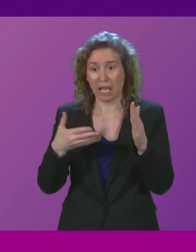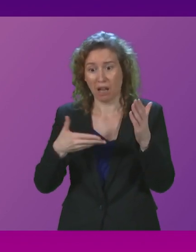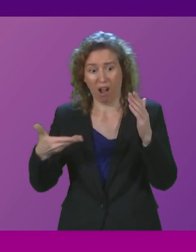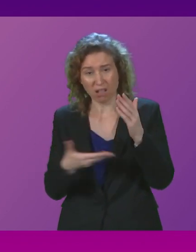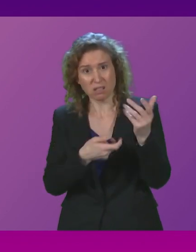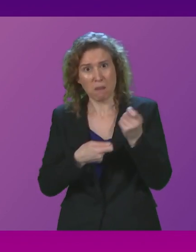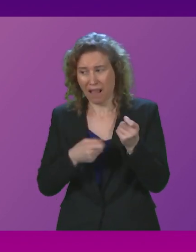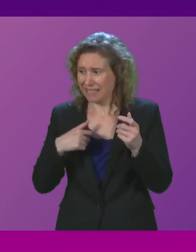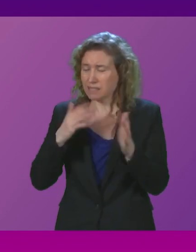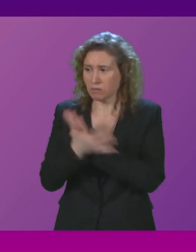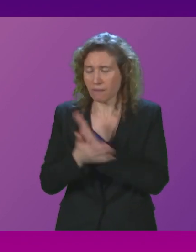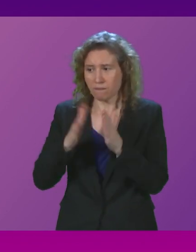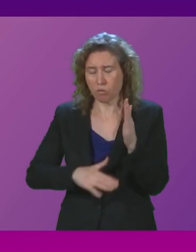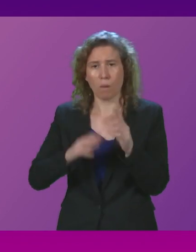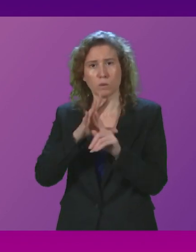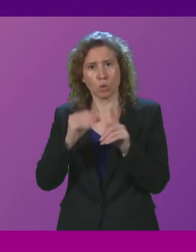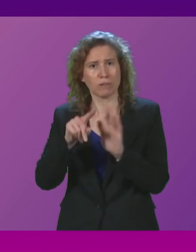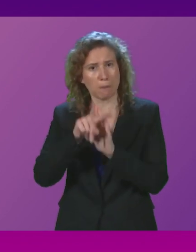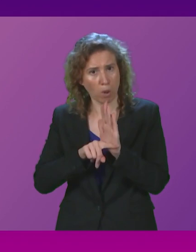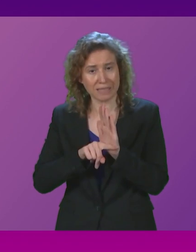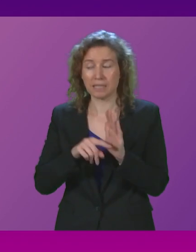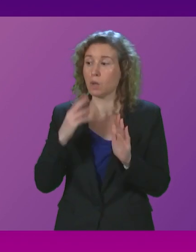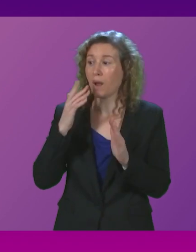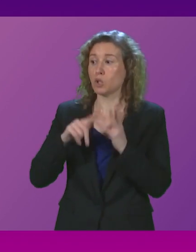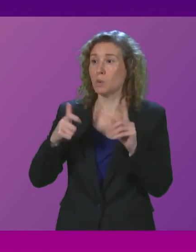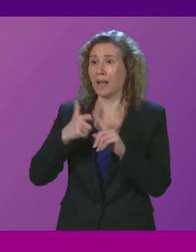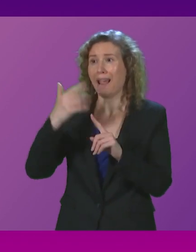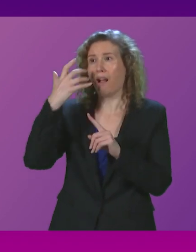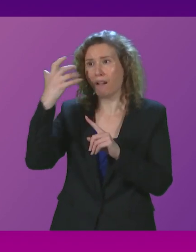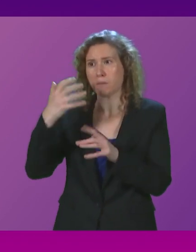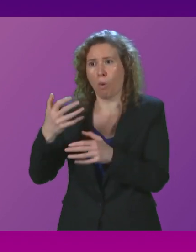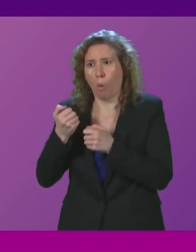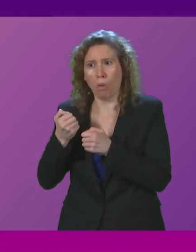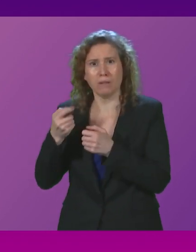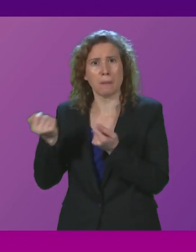policies and, as long as the UK Government holds the key tax, borrowing and welfare powers,